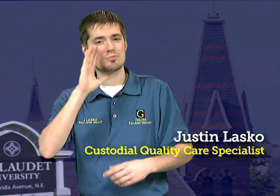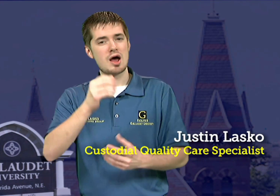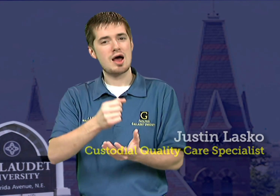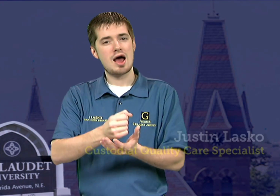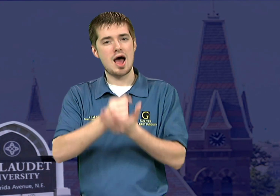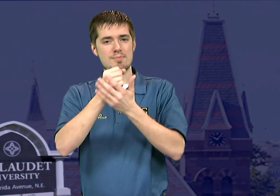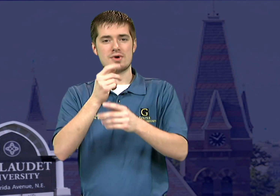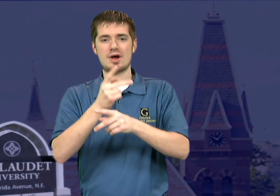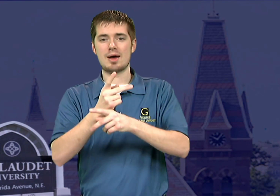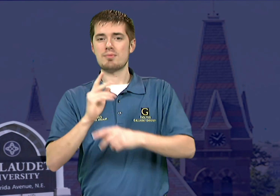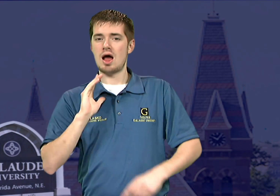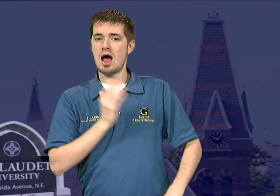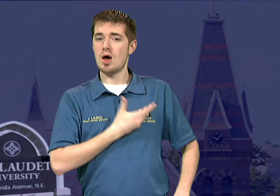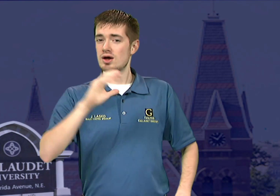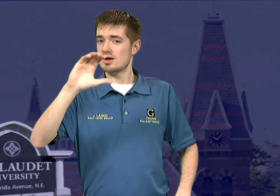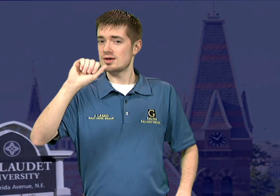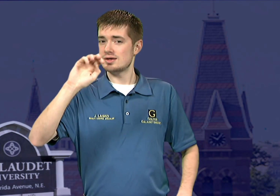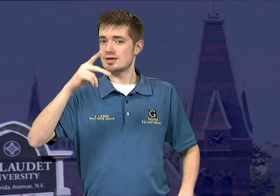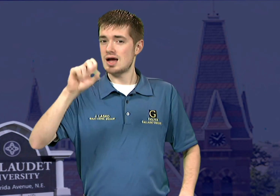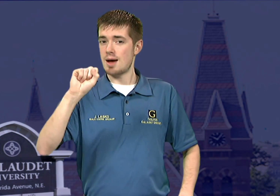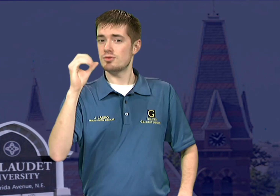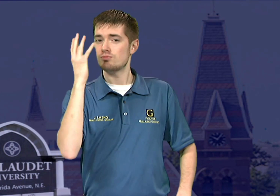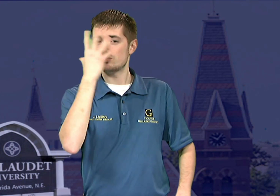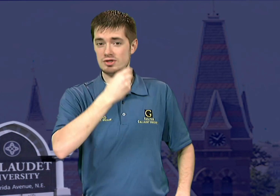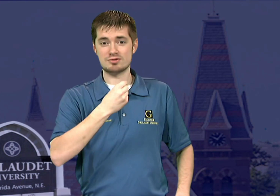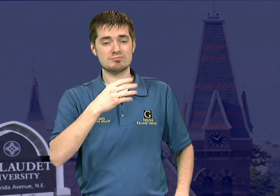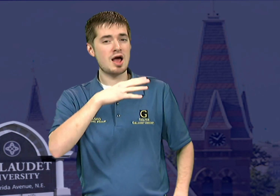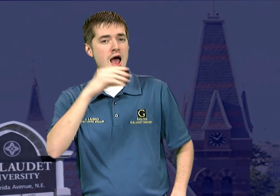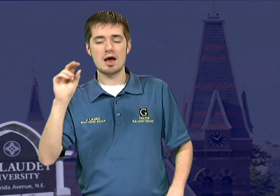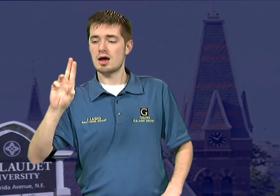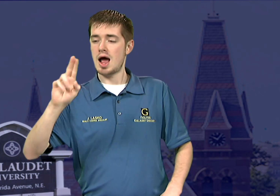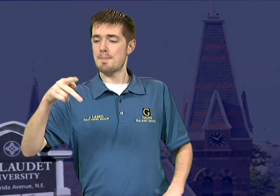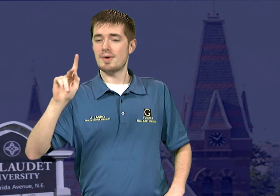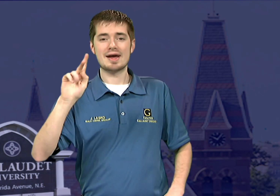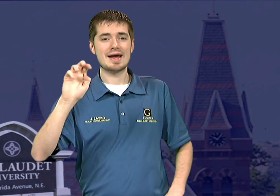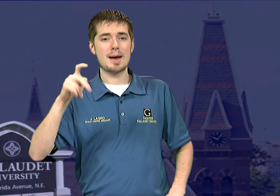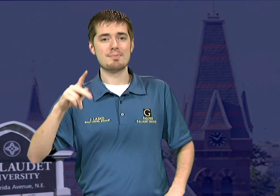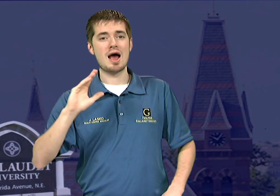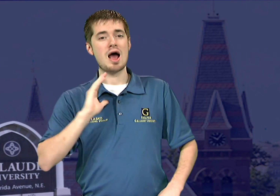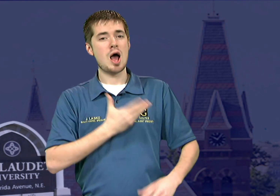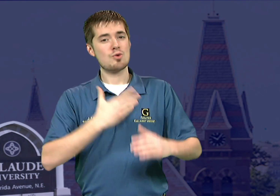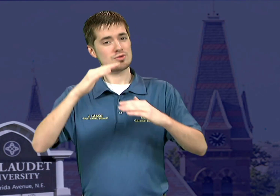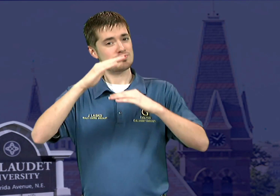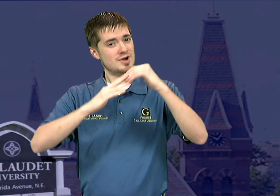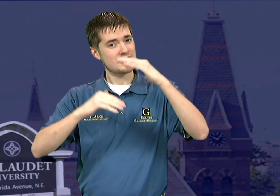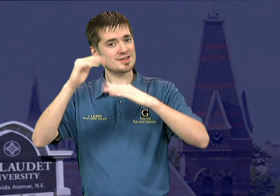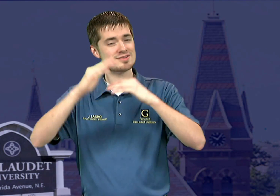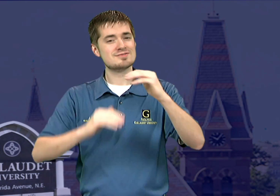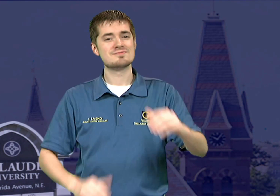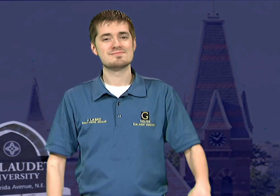will help keep our campus beautiful and upkeep our buildings.